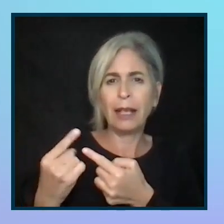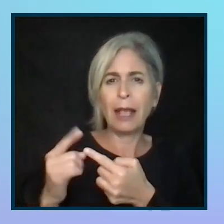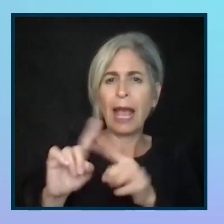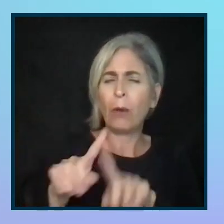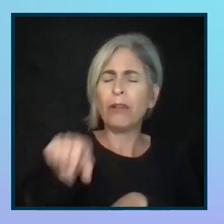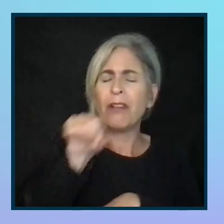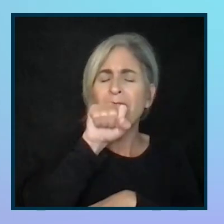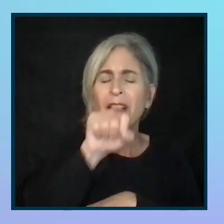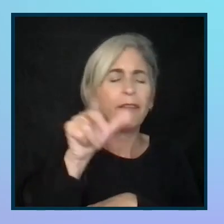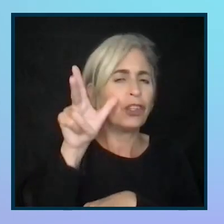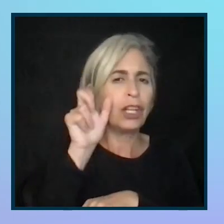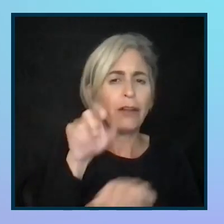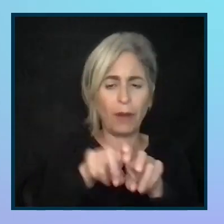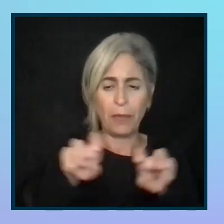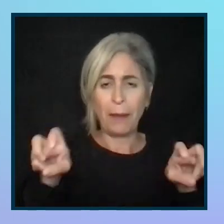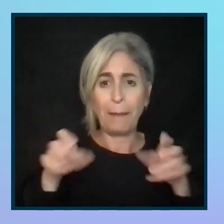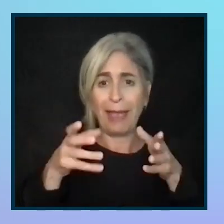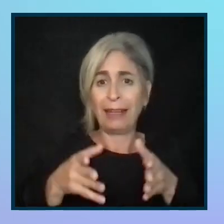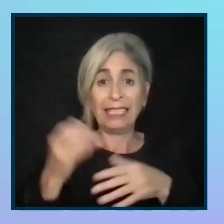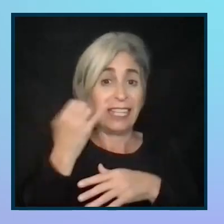from all the panelists, if possible.